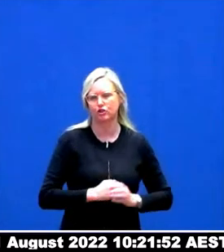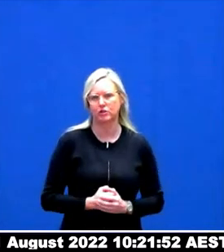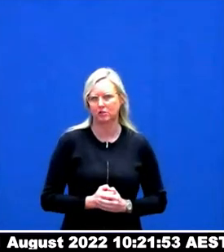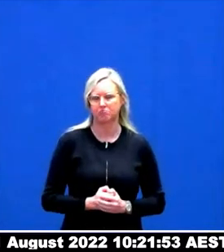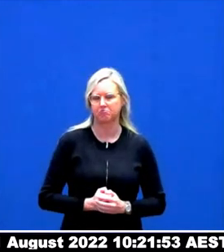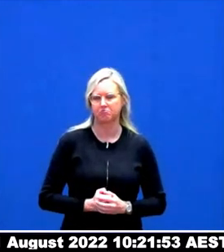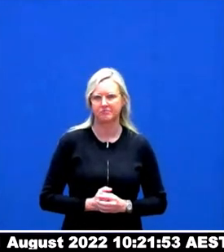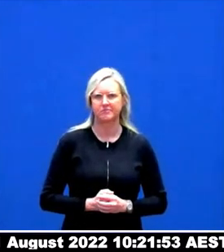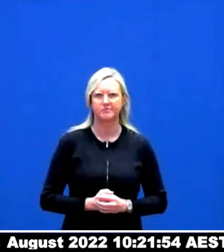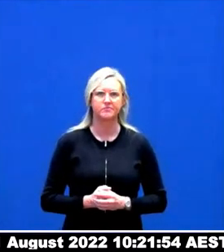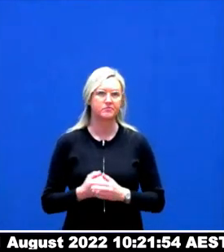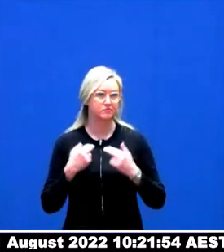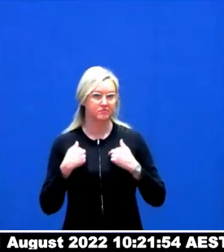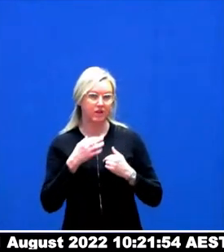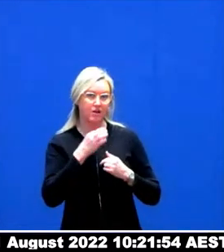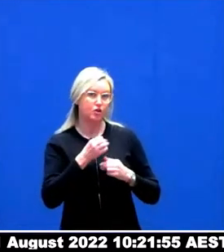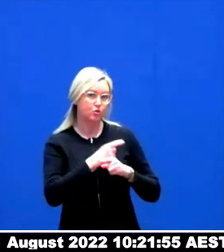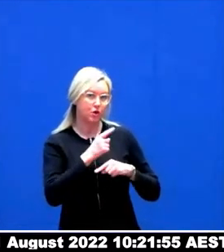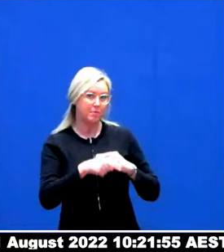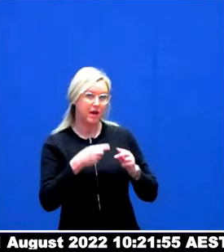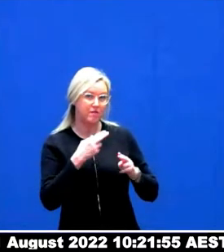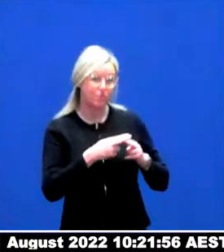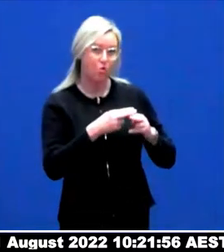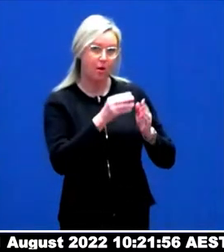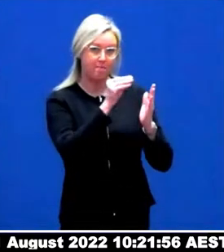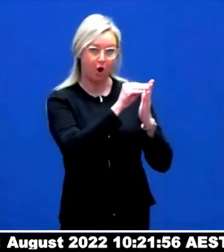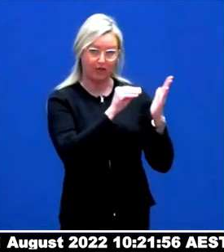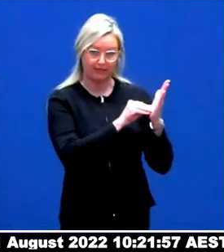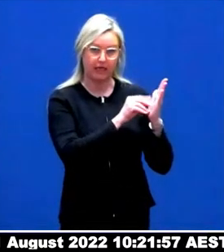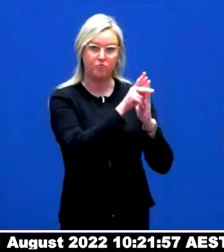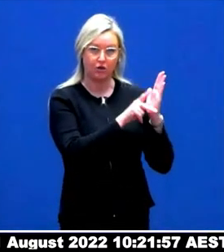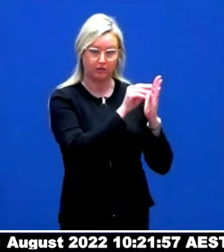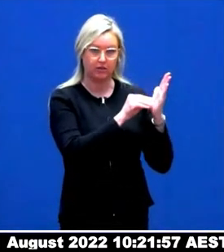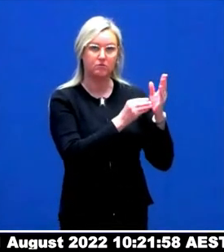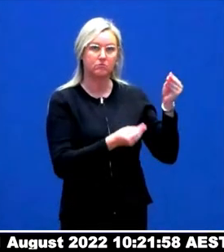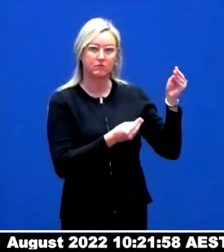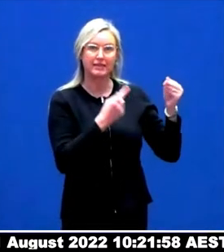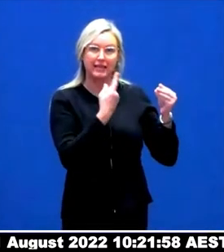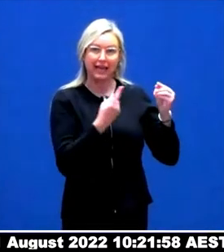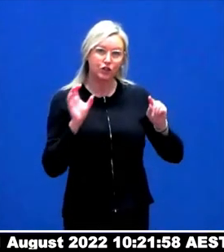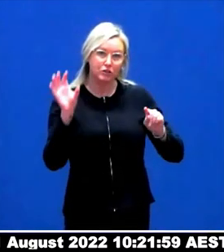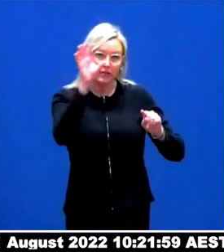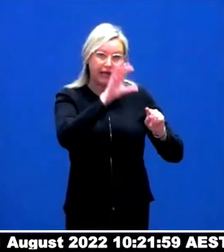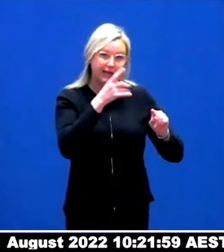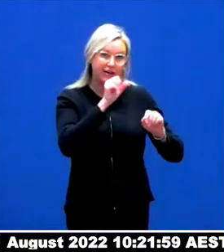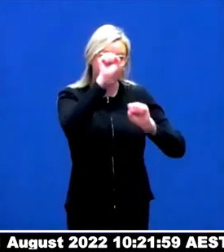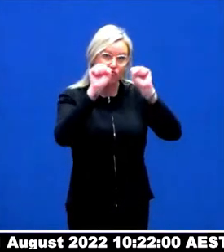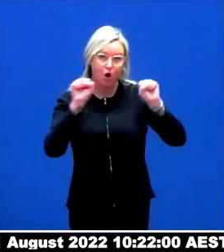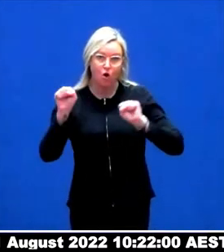When you talk about the existence of having a policy, the states and territories are each required to have a particular policy. Yes, a strategy, yes.